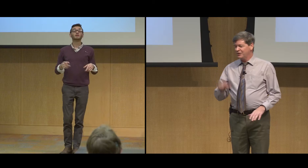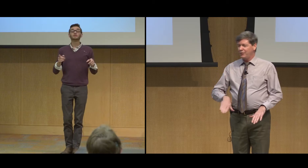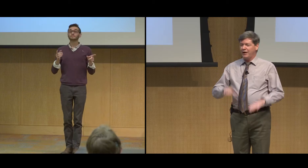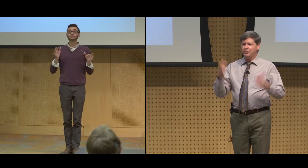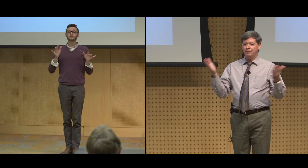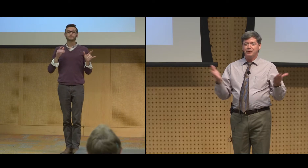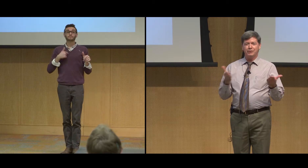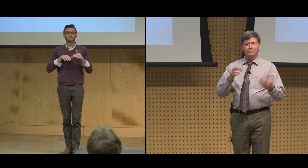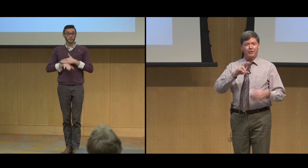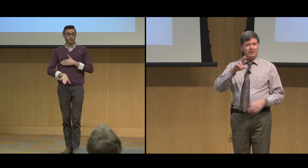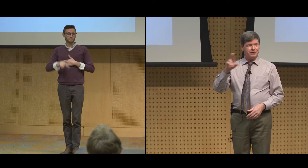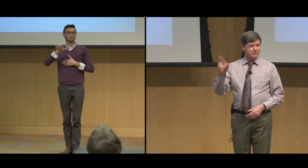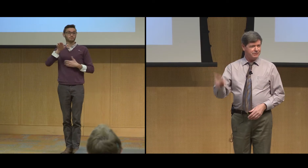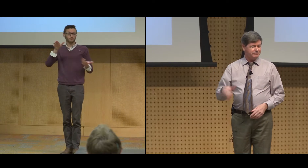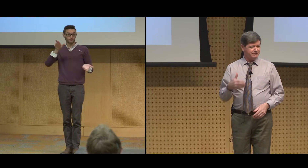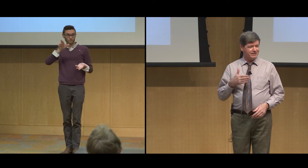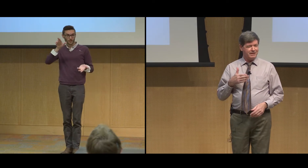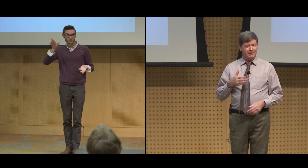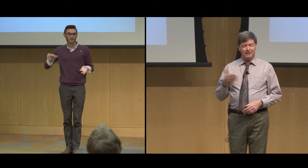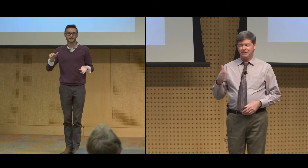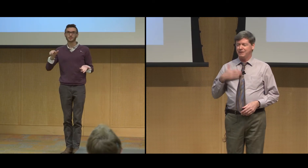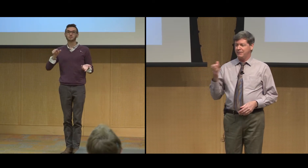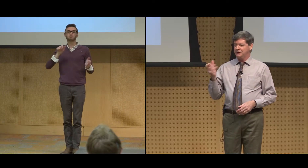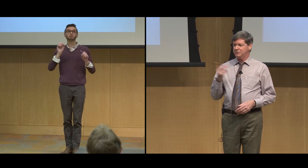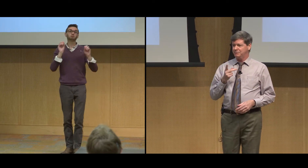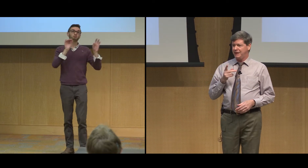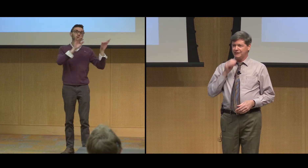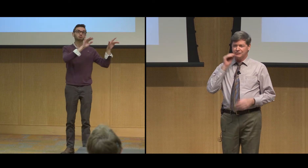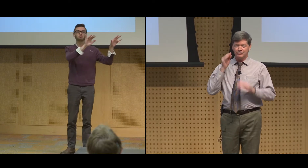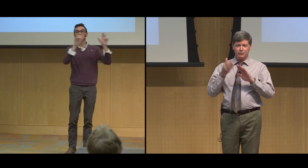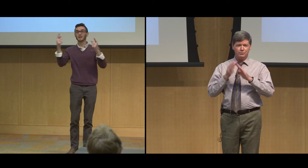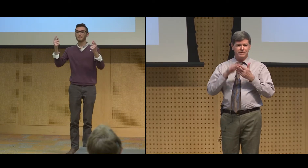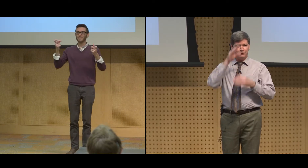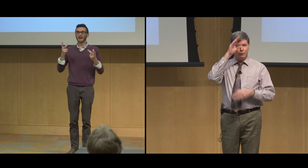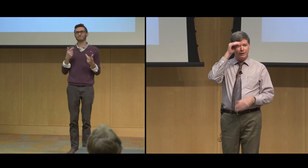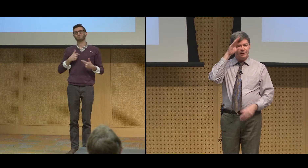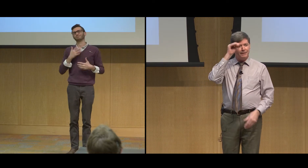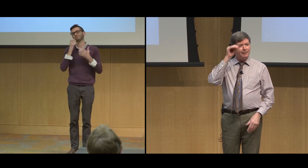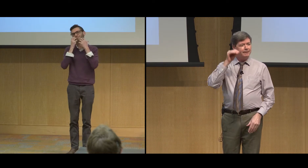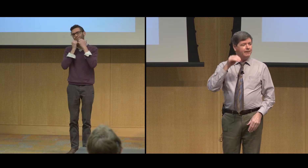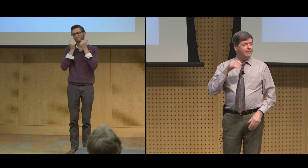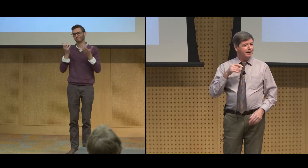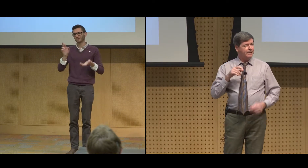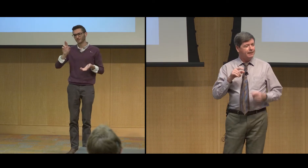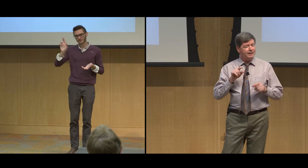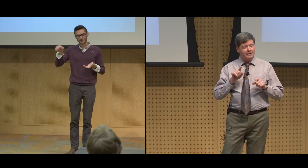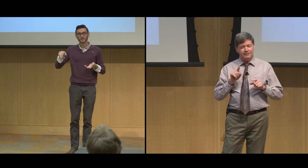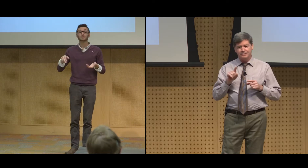Um, so I grew up here in Rochester and am happy to be back as a hometown boy.